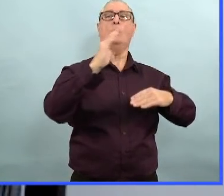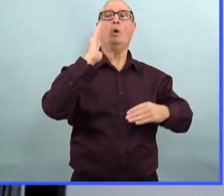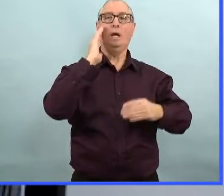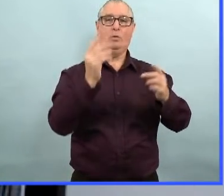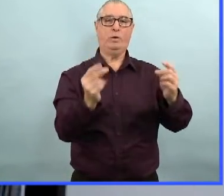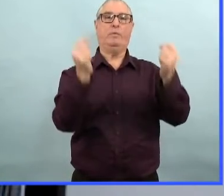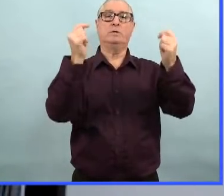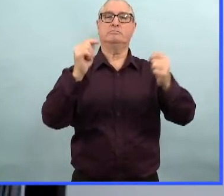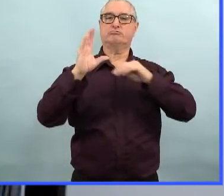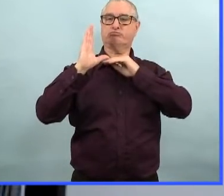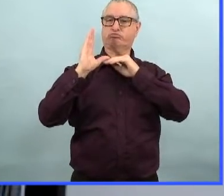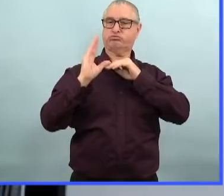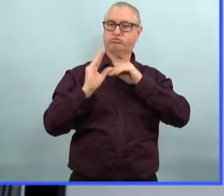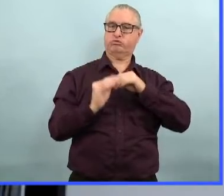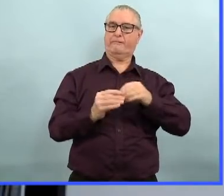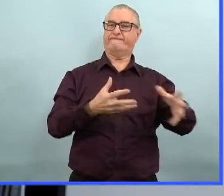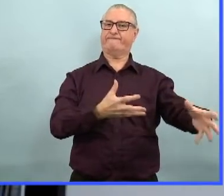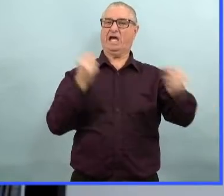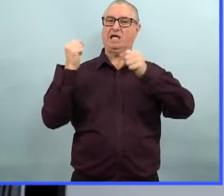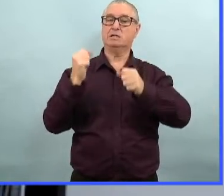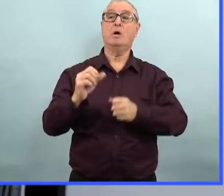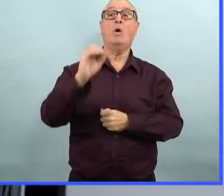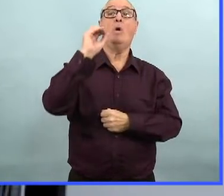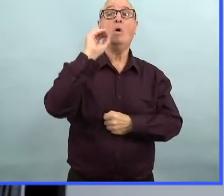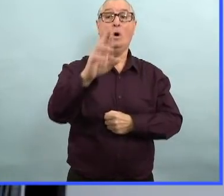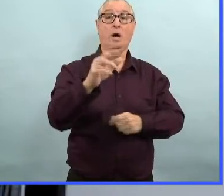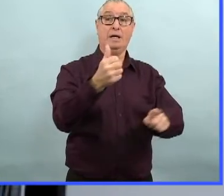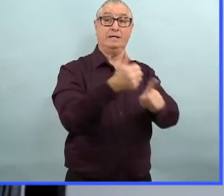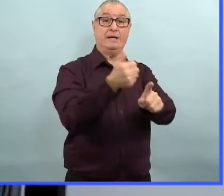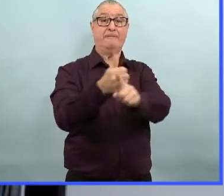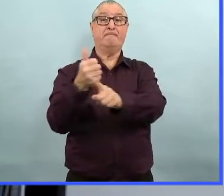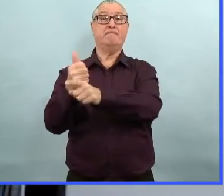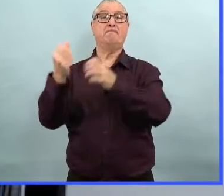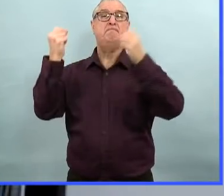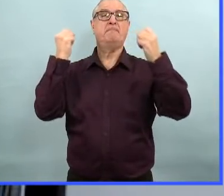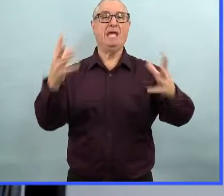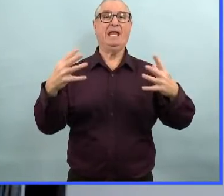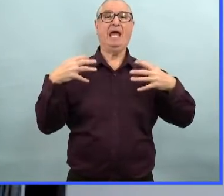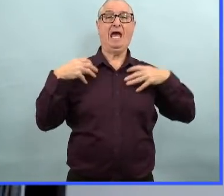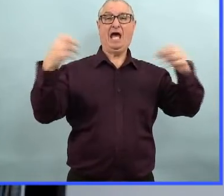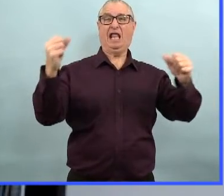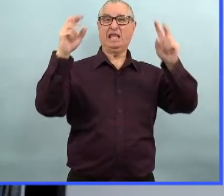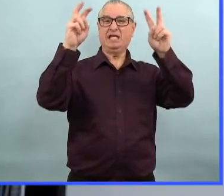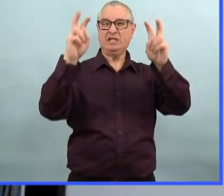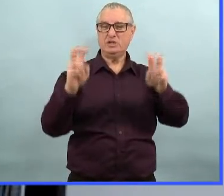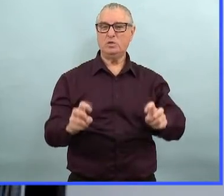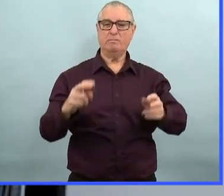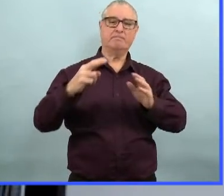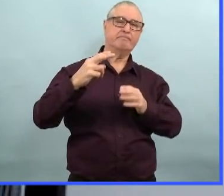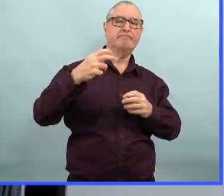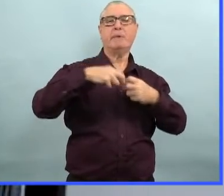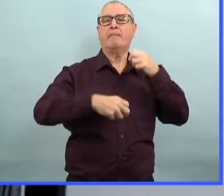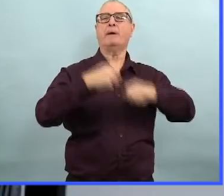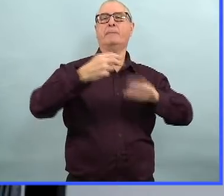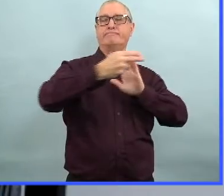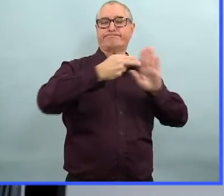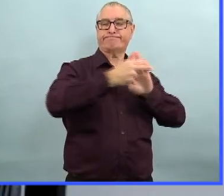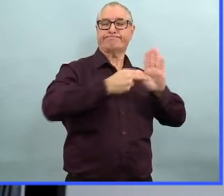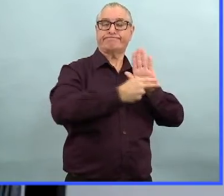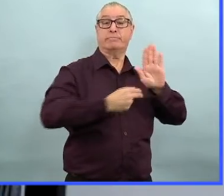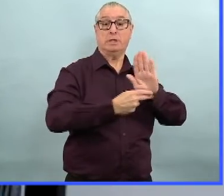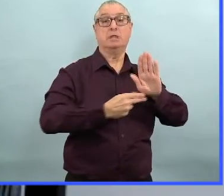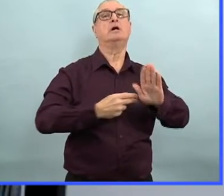or multiple chronic illnesses again this is not unusual this phenomenon is observed with other